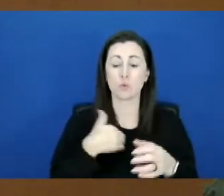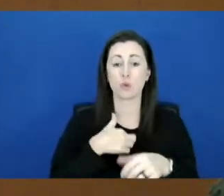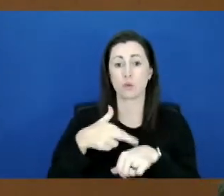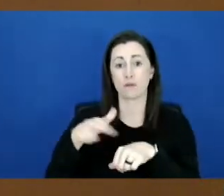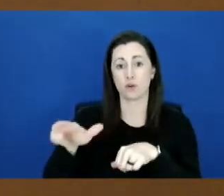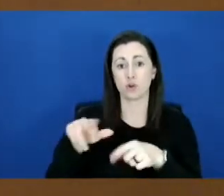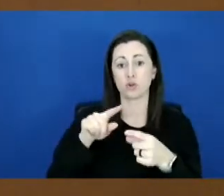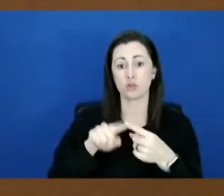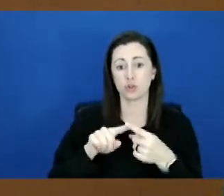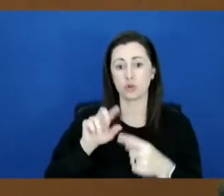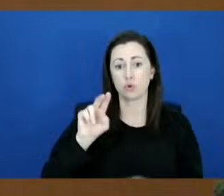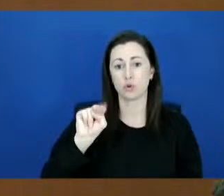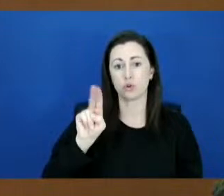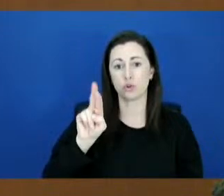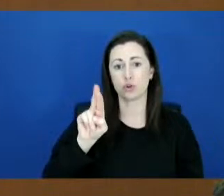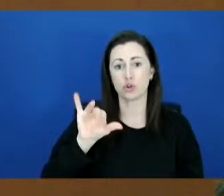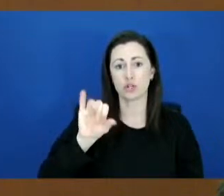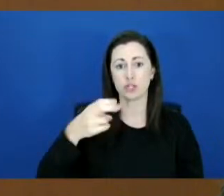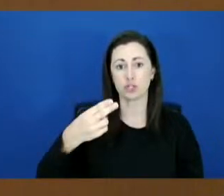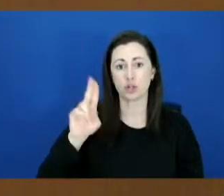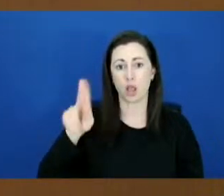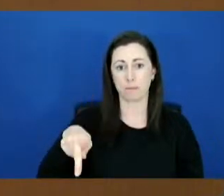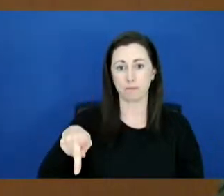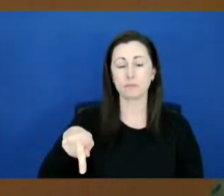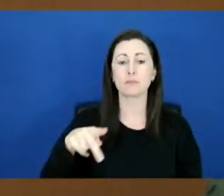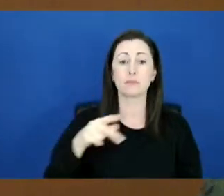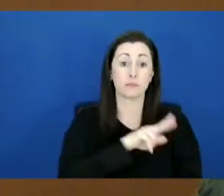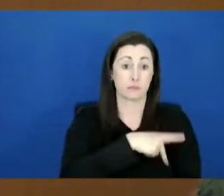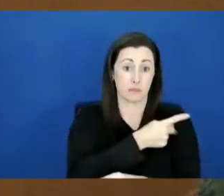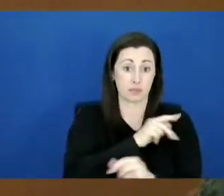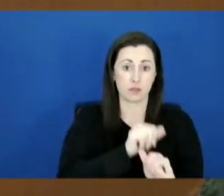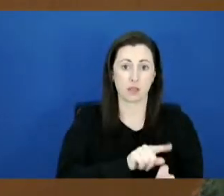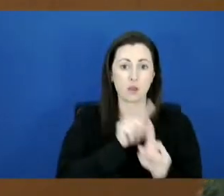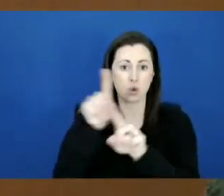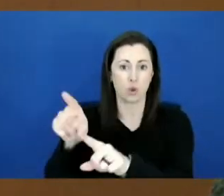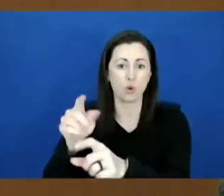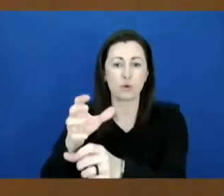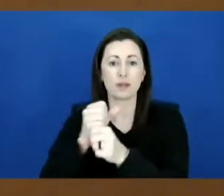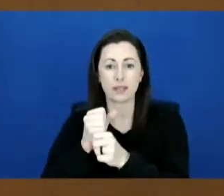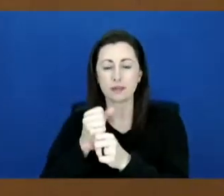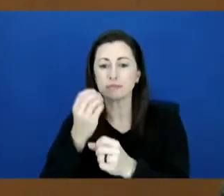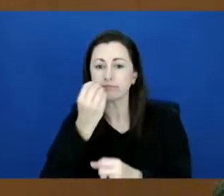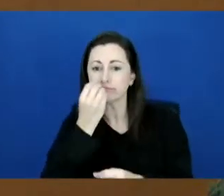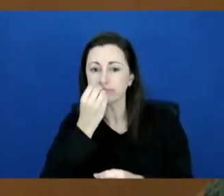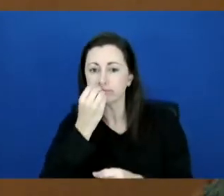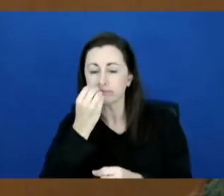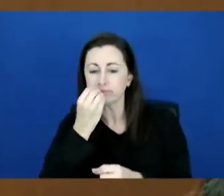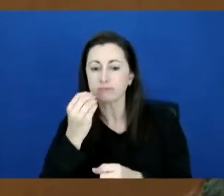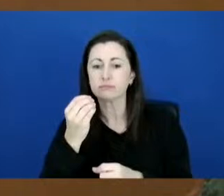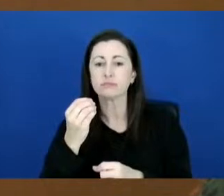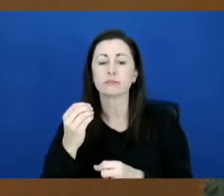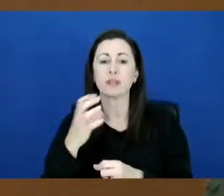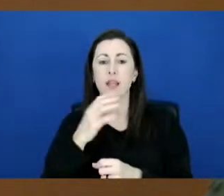OUR CARE COORDINATORS, WE MAKE